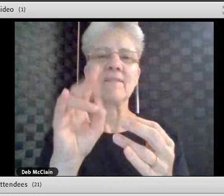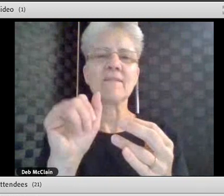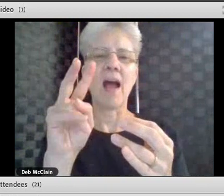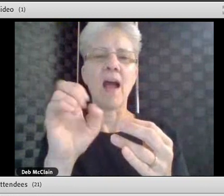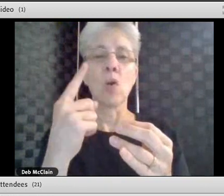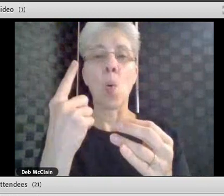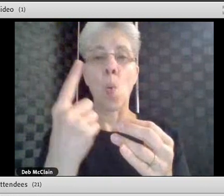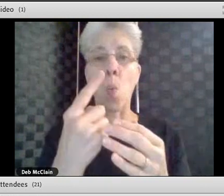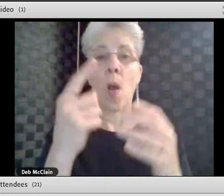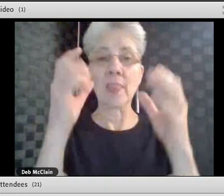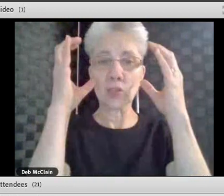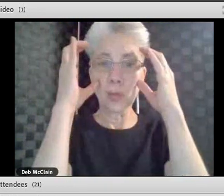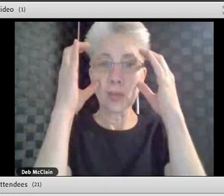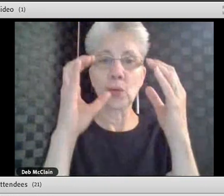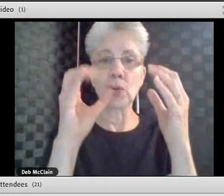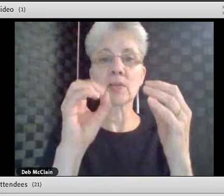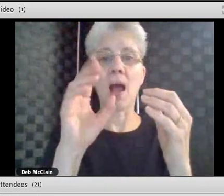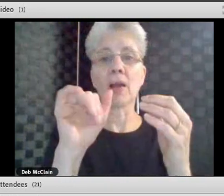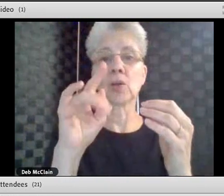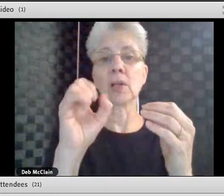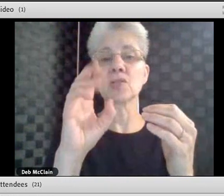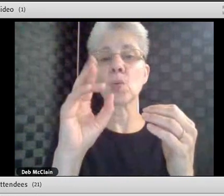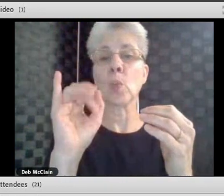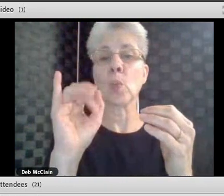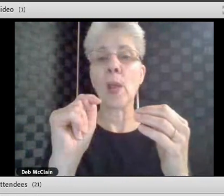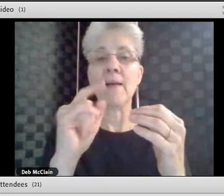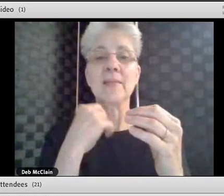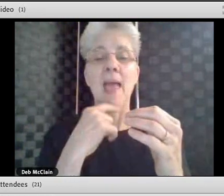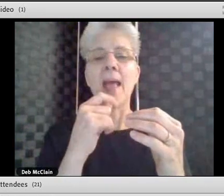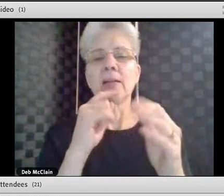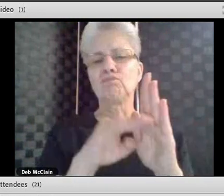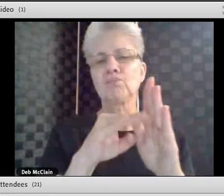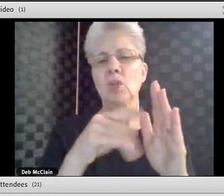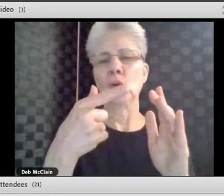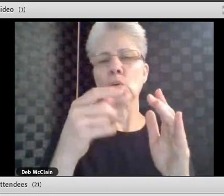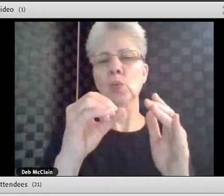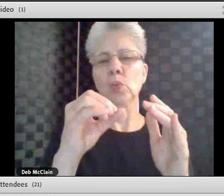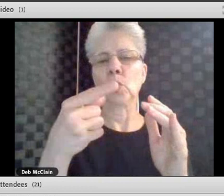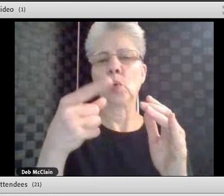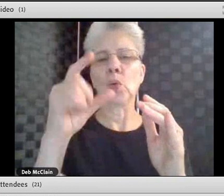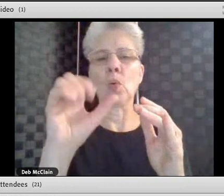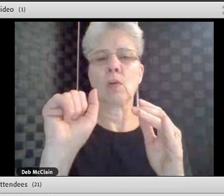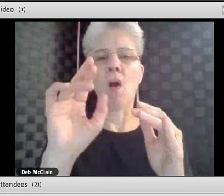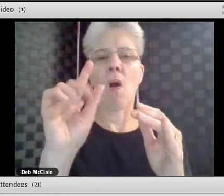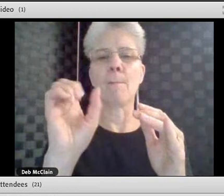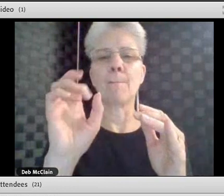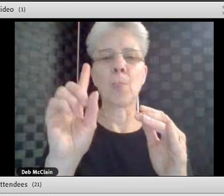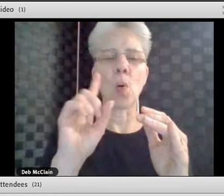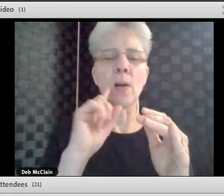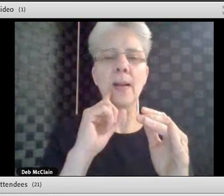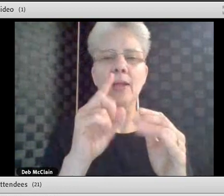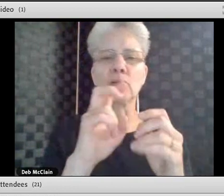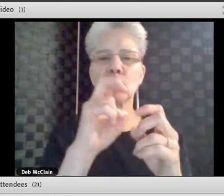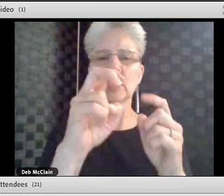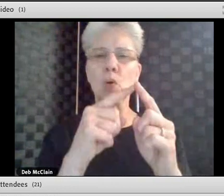Oculus Rift, and then very, very inexpensive is Google Cardboard, and you're kind of transported to this real world